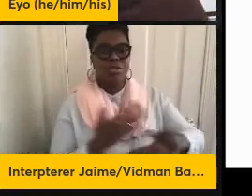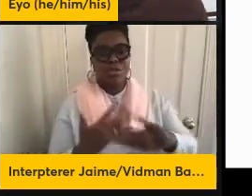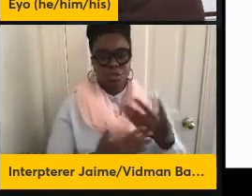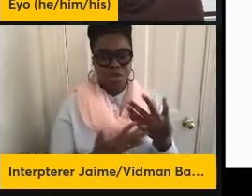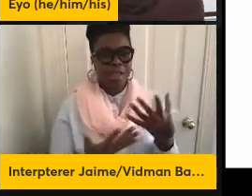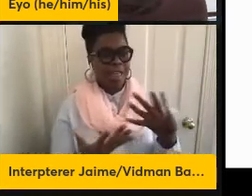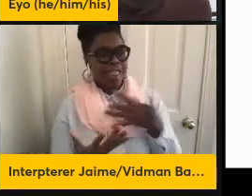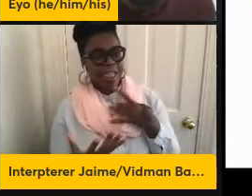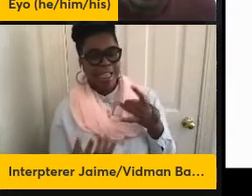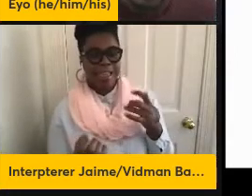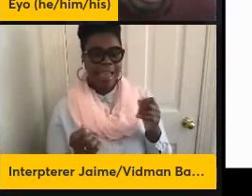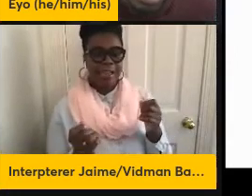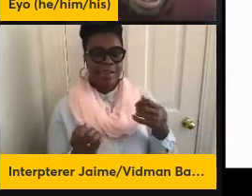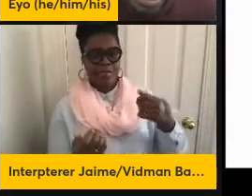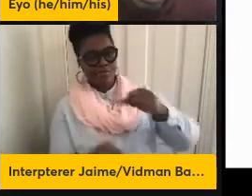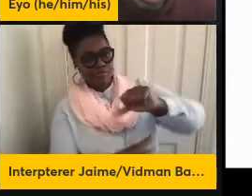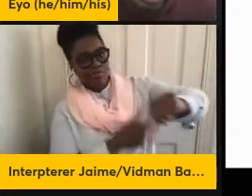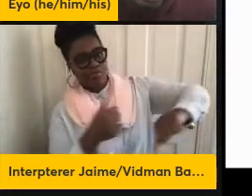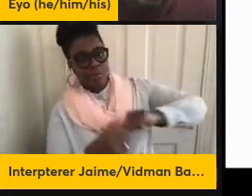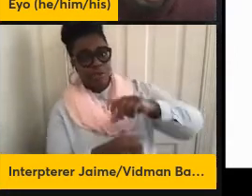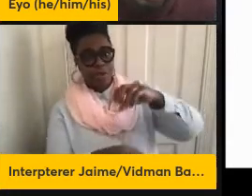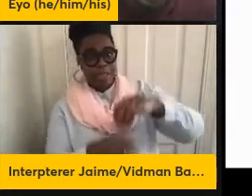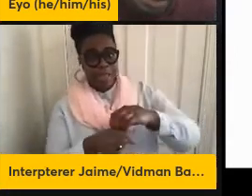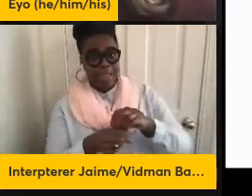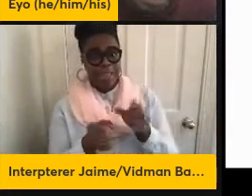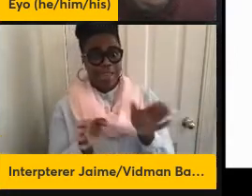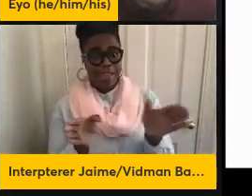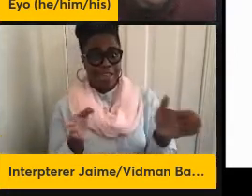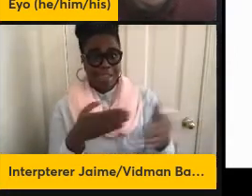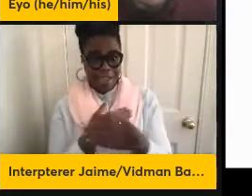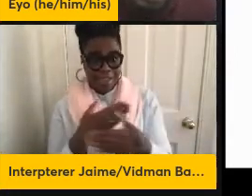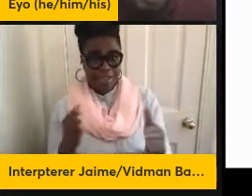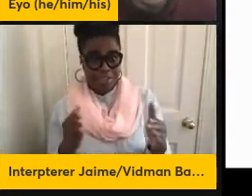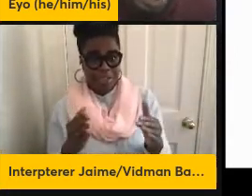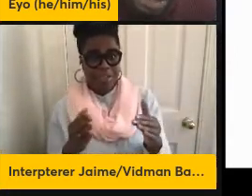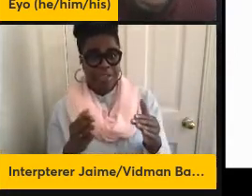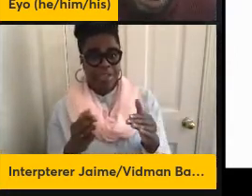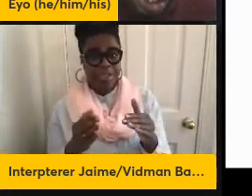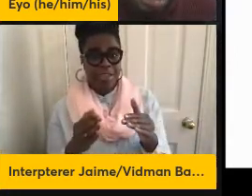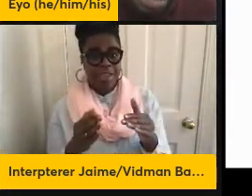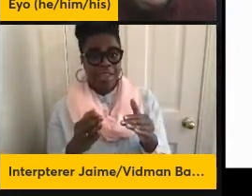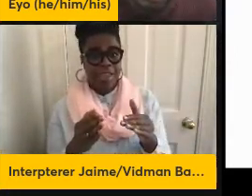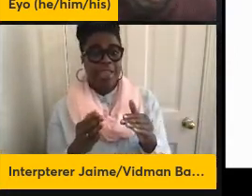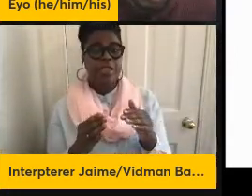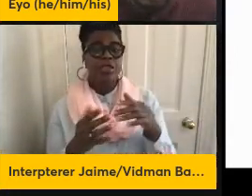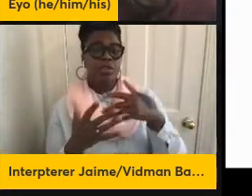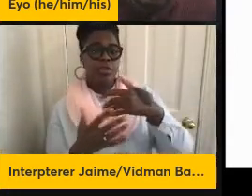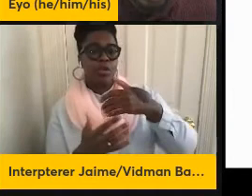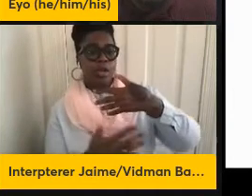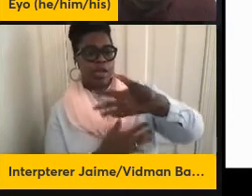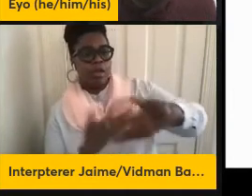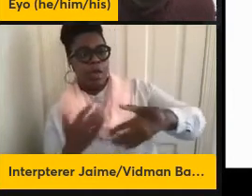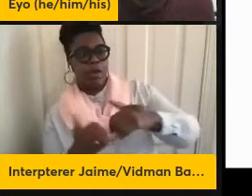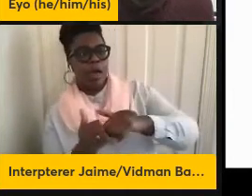other mice. So if you put them in a cage, if you put them to interact with another mouse or to interact with an object, they